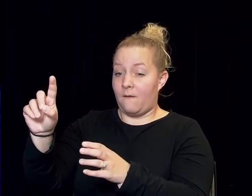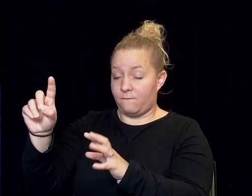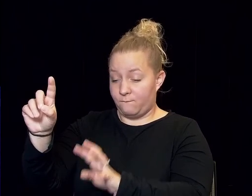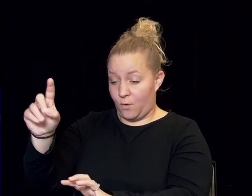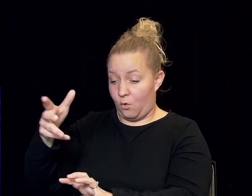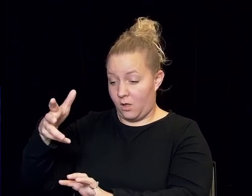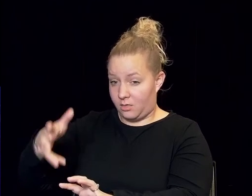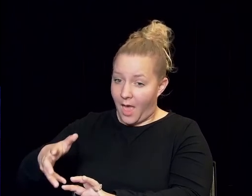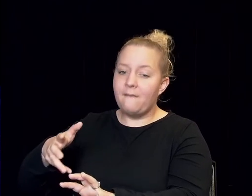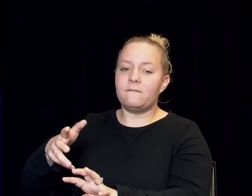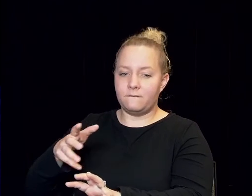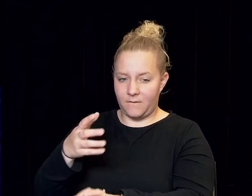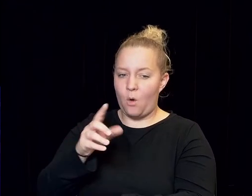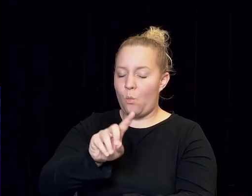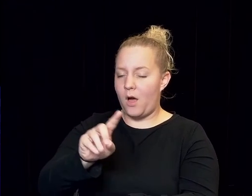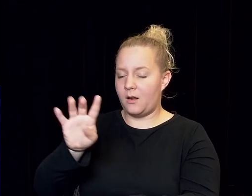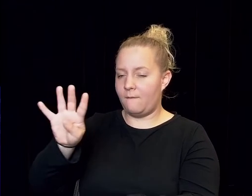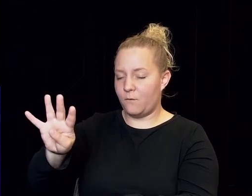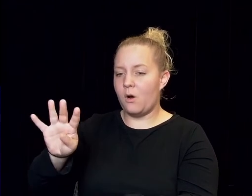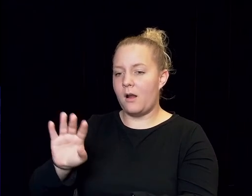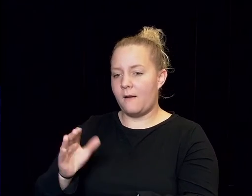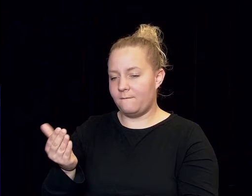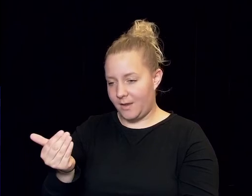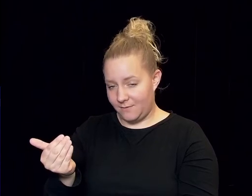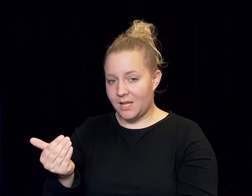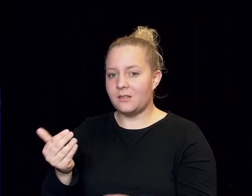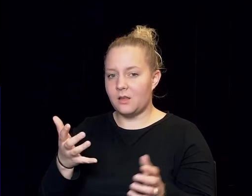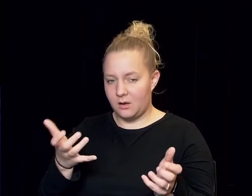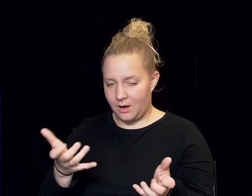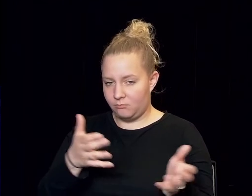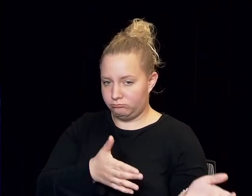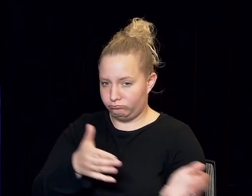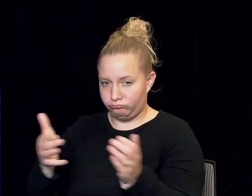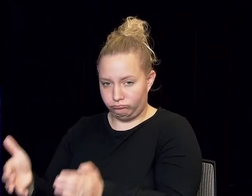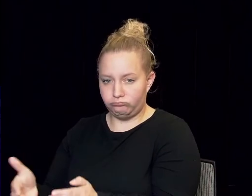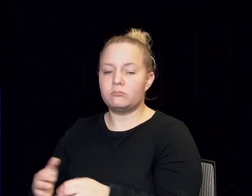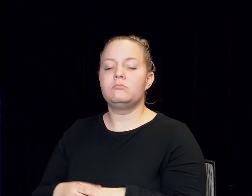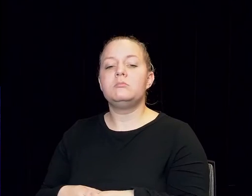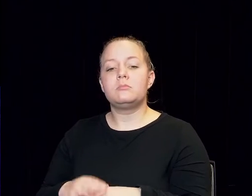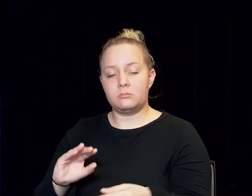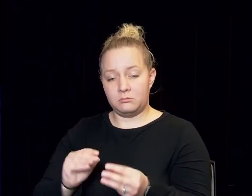All right, moving right along to example four. Uh oh! This one looks a little bit more intense.